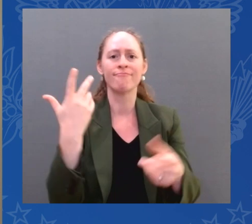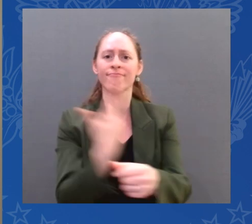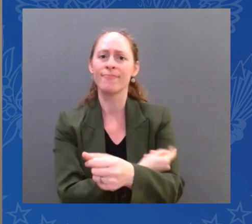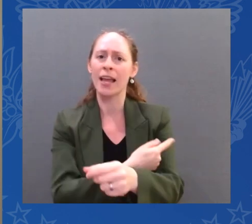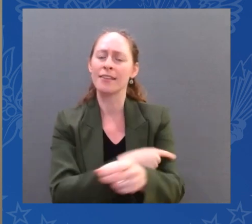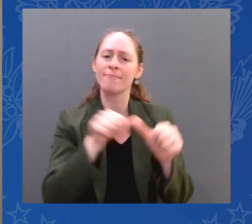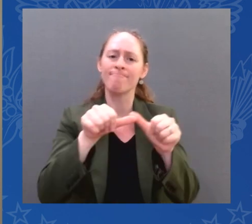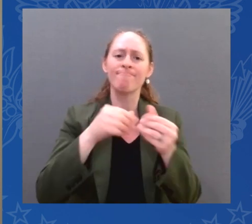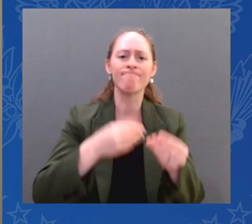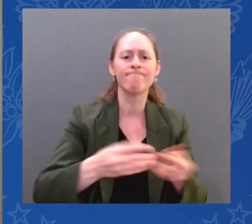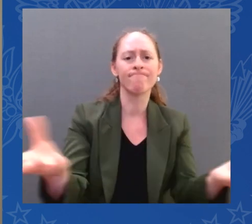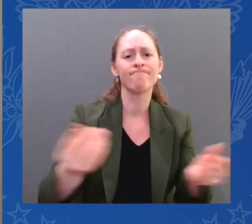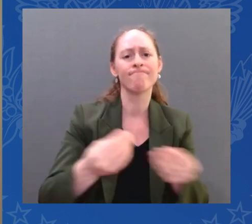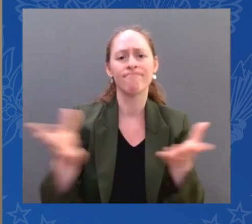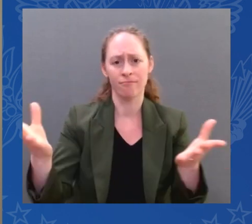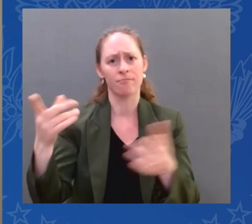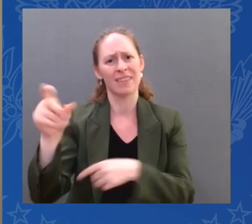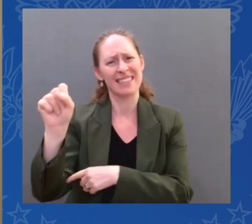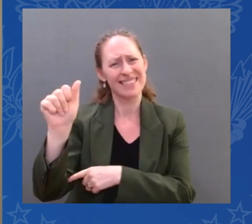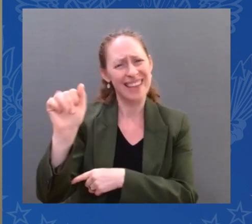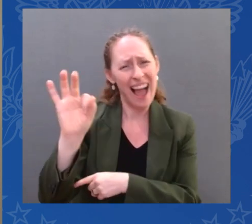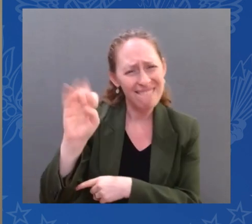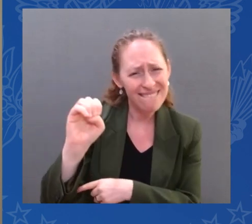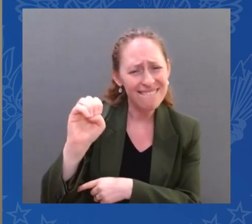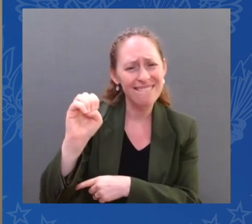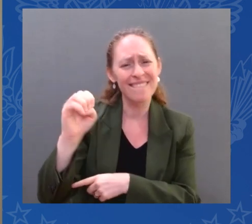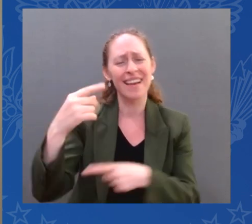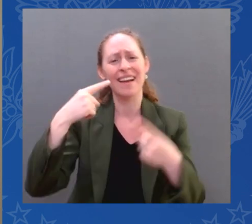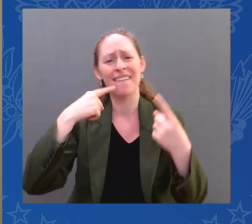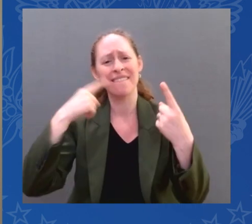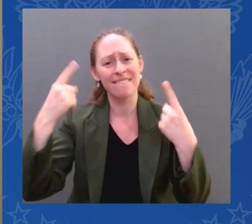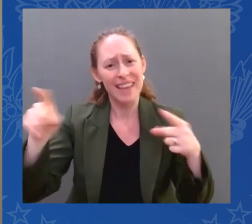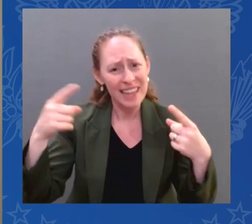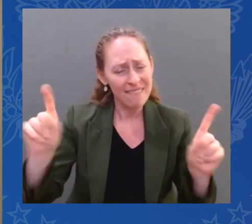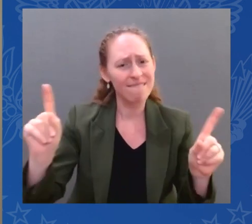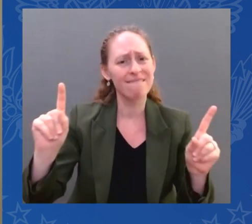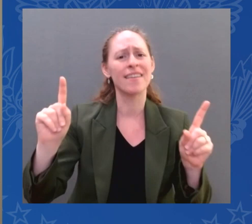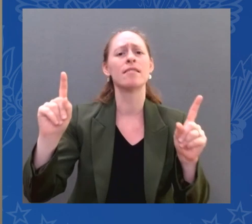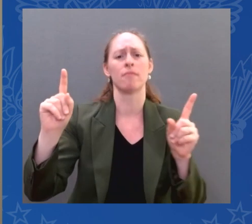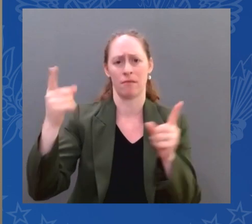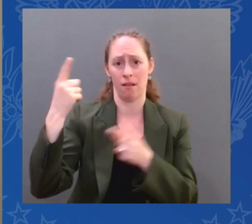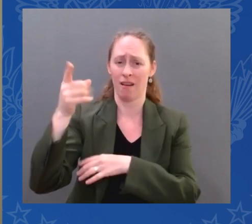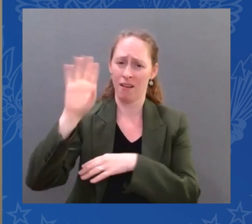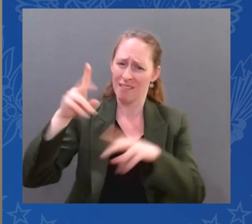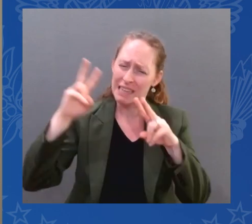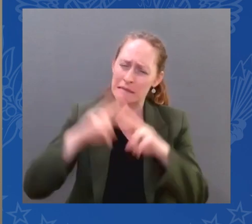and are approved after extensive scientific review by the Food and Drug Administration -- the FDA --